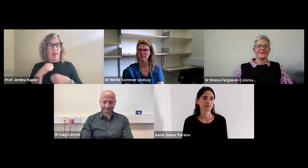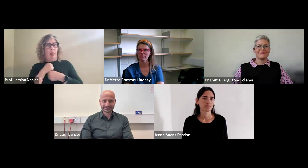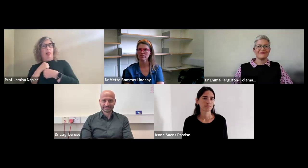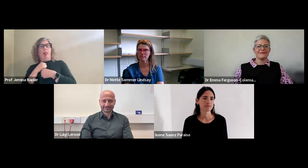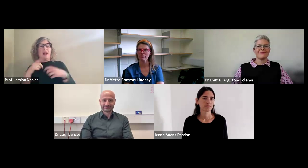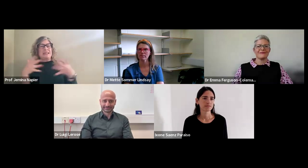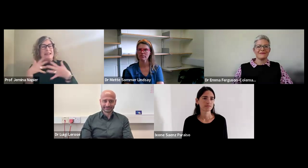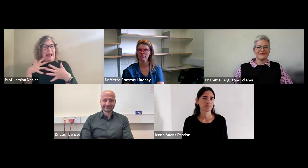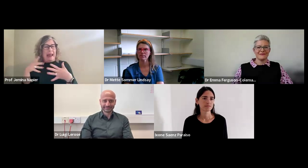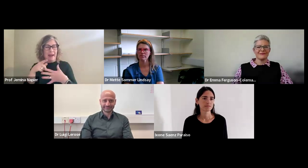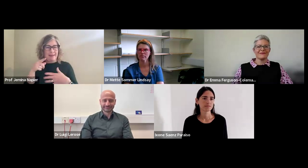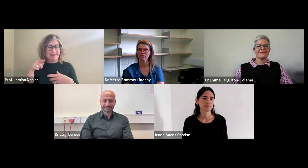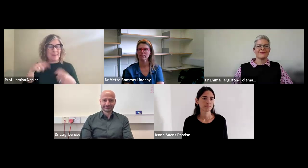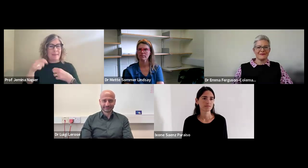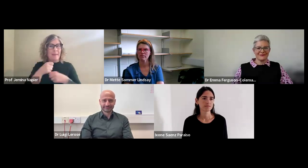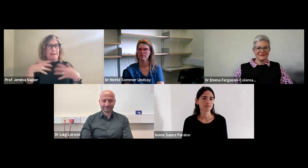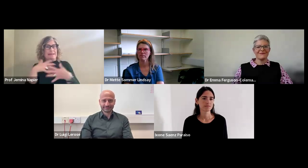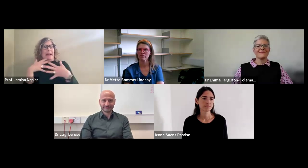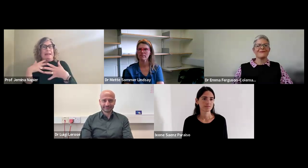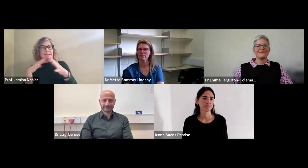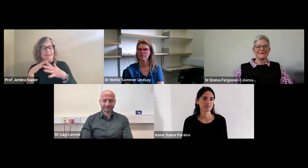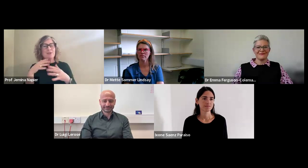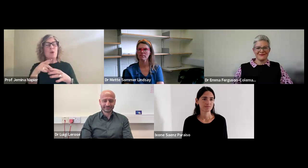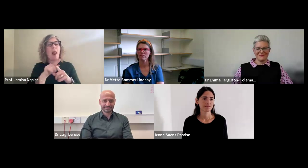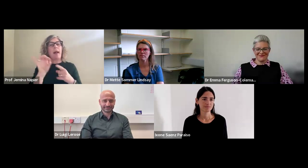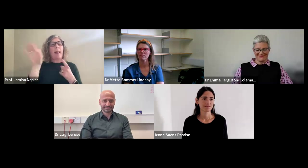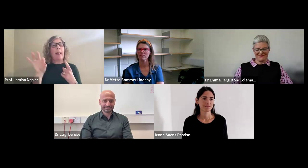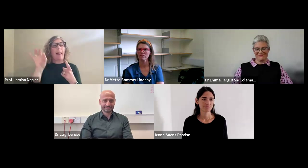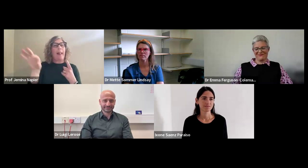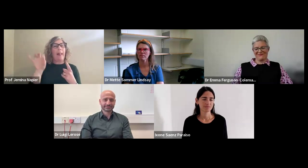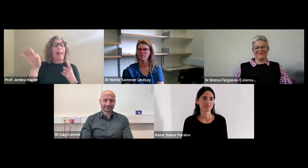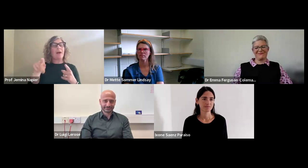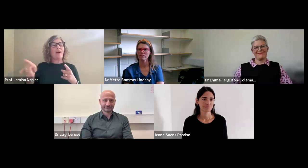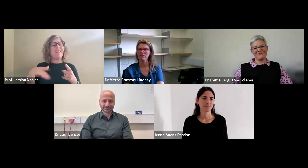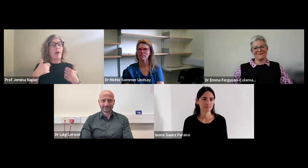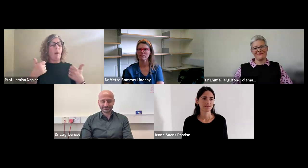want them just to shut down and be overwhelmed or scared (if I can say that word) and so this